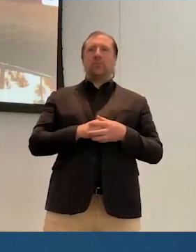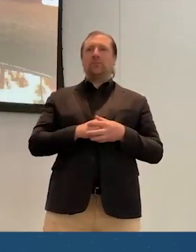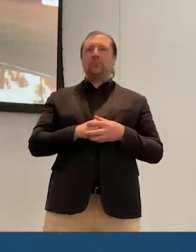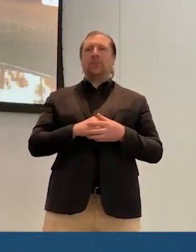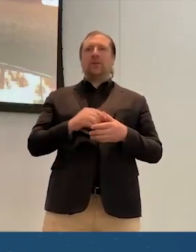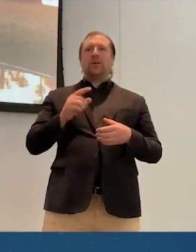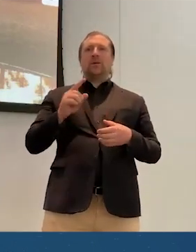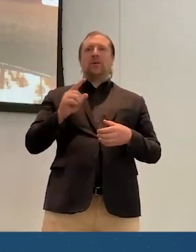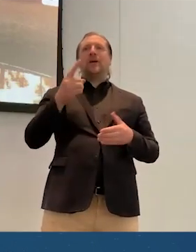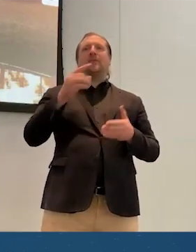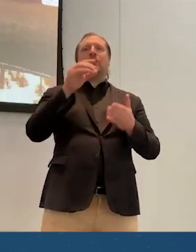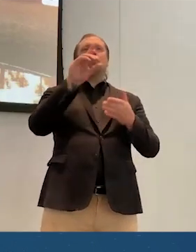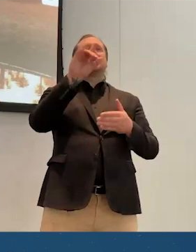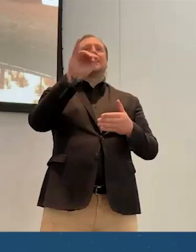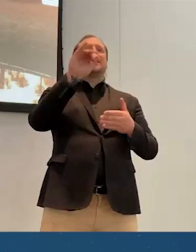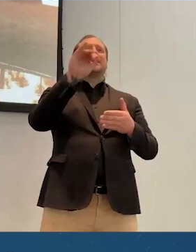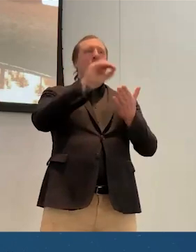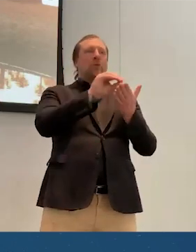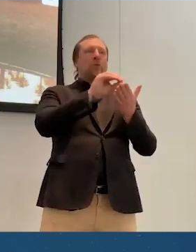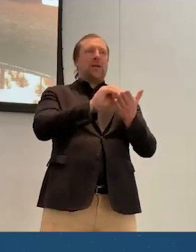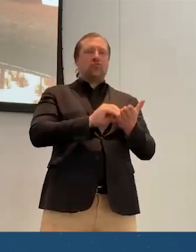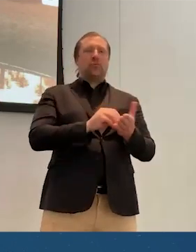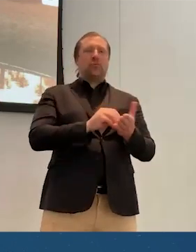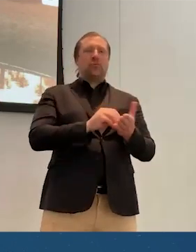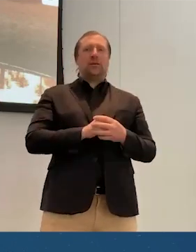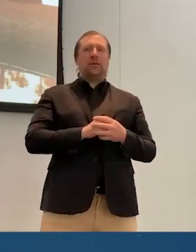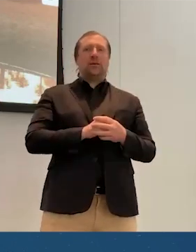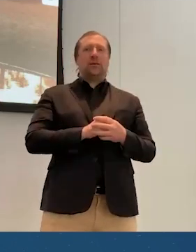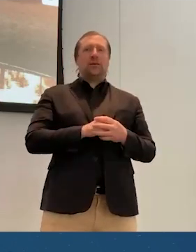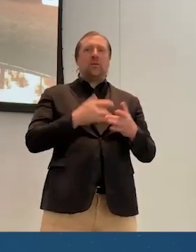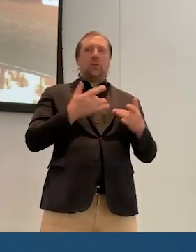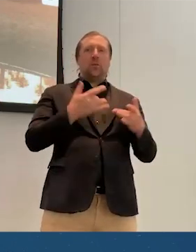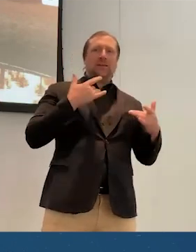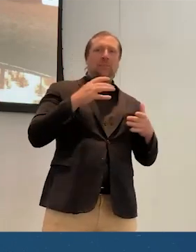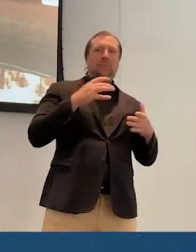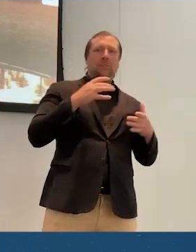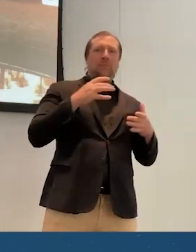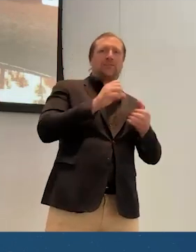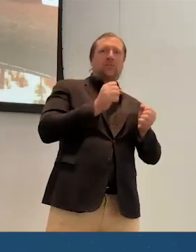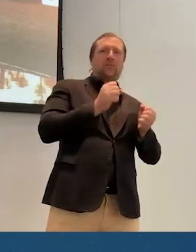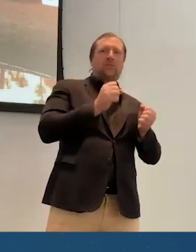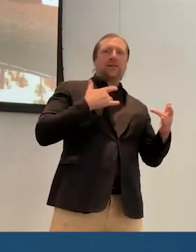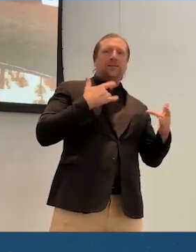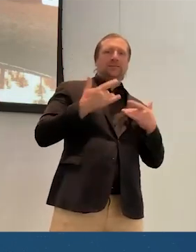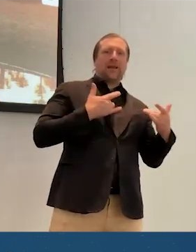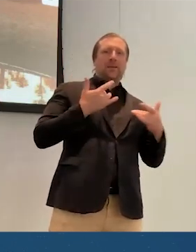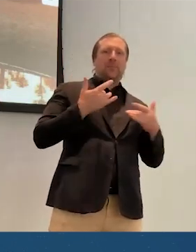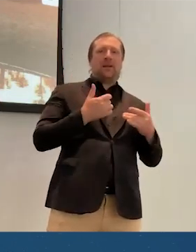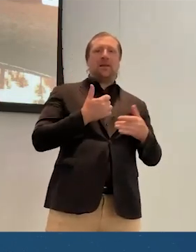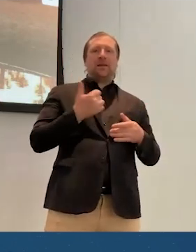was mixed with excitement and a touch of fear,